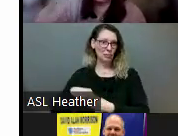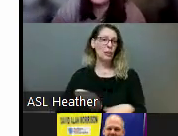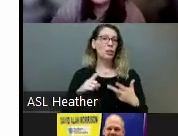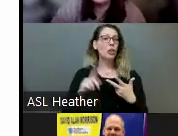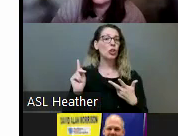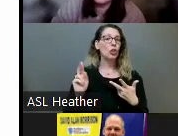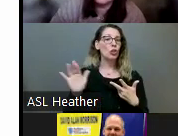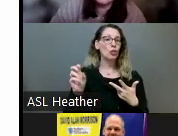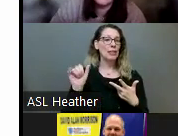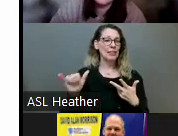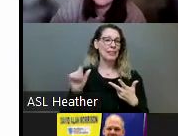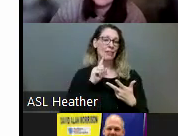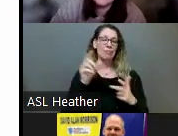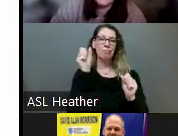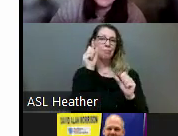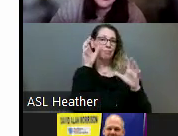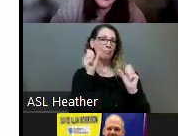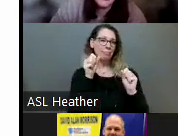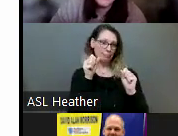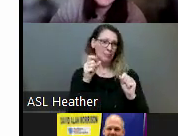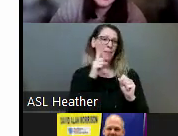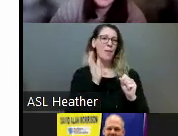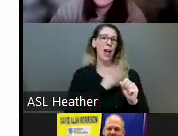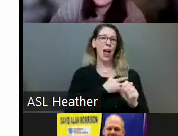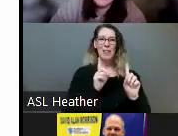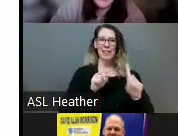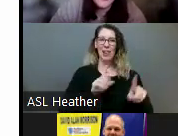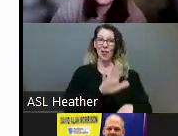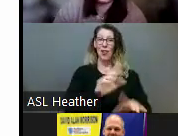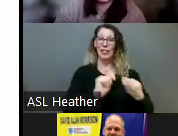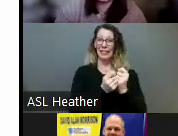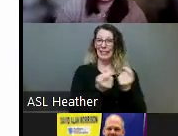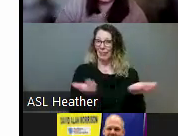an amazing resource for attendance and her team is there to help, so if you continue